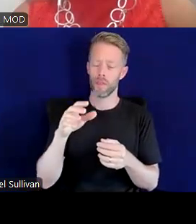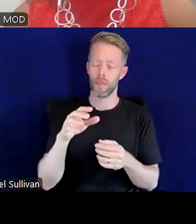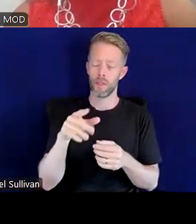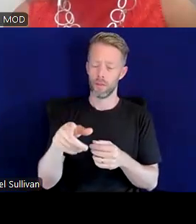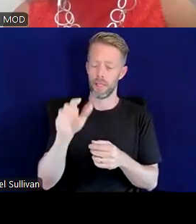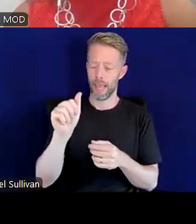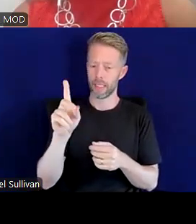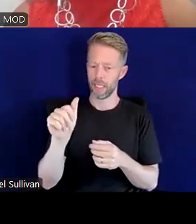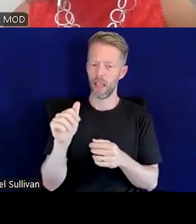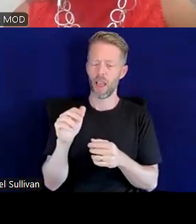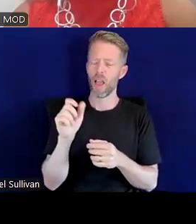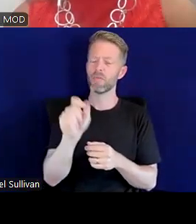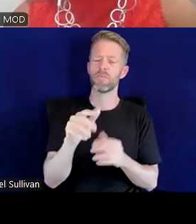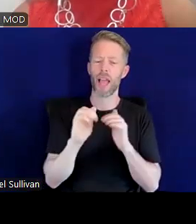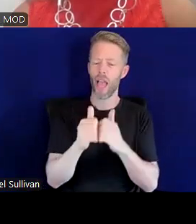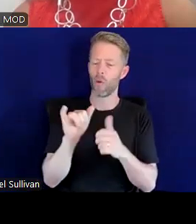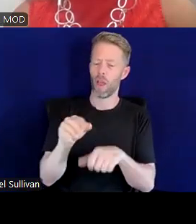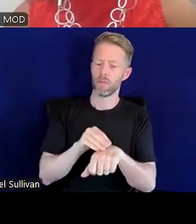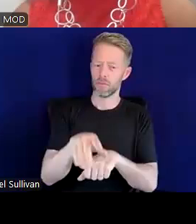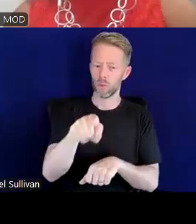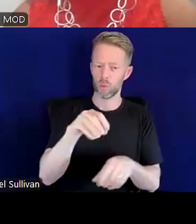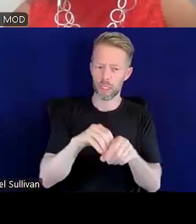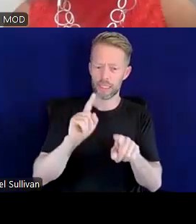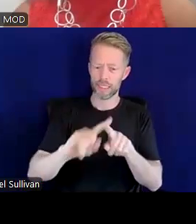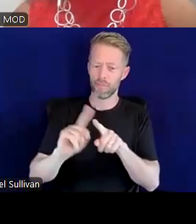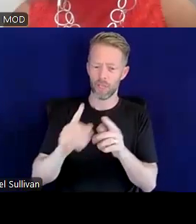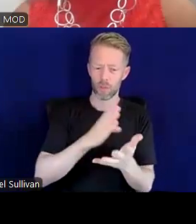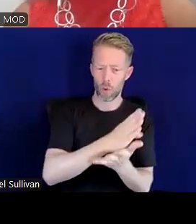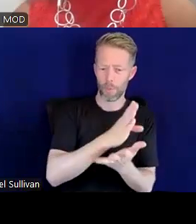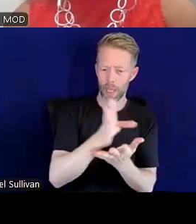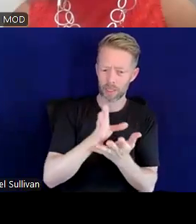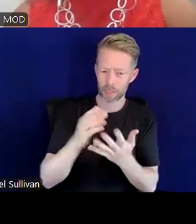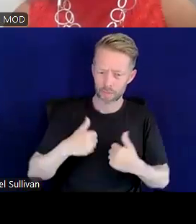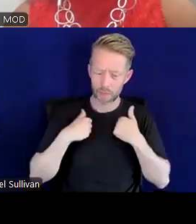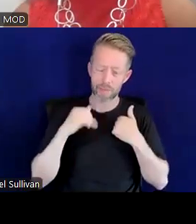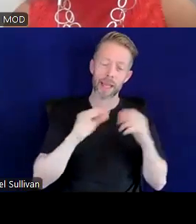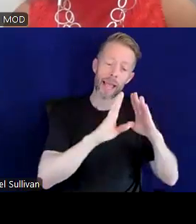civil rights legislation, specifically the ADA affected you within various domains, this could include housing,